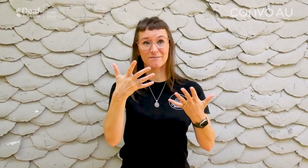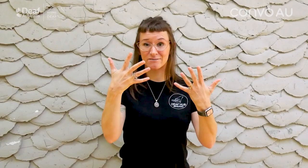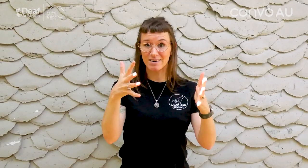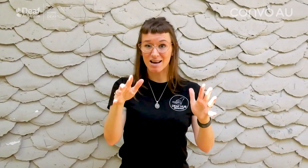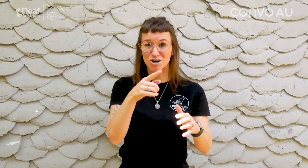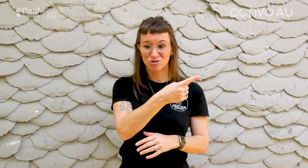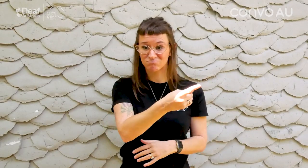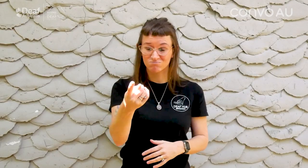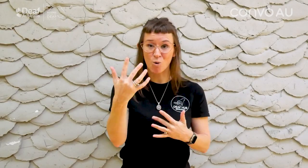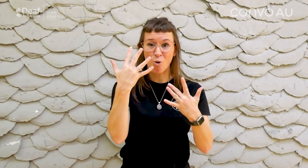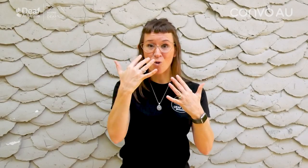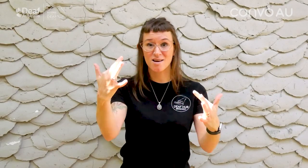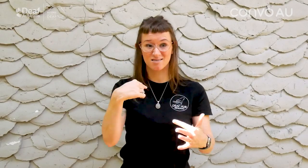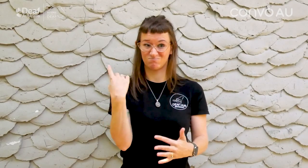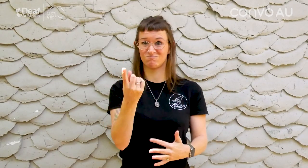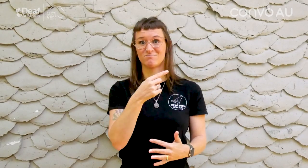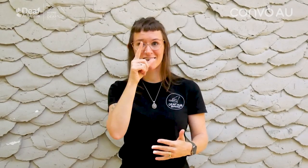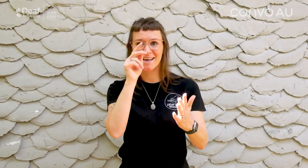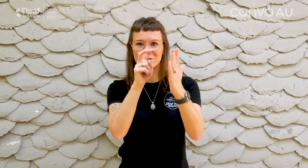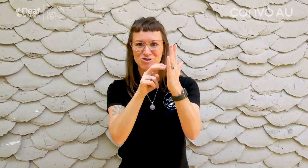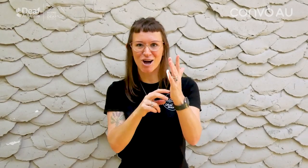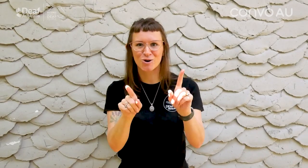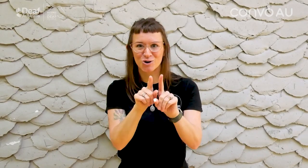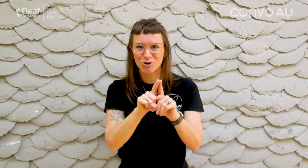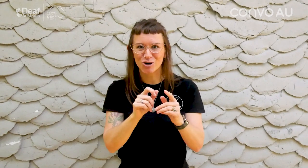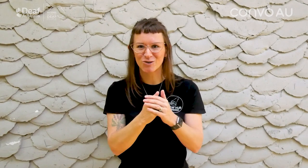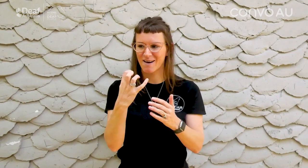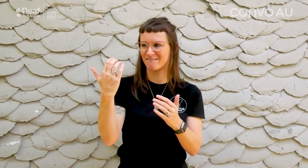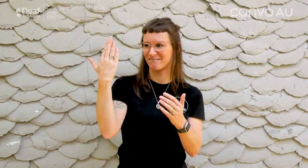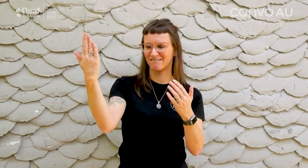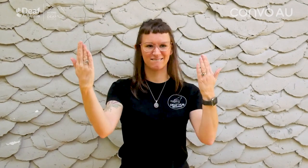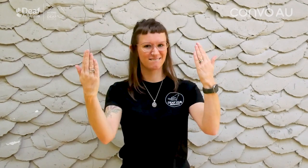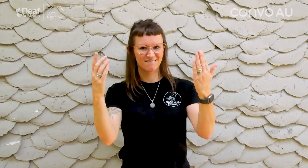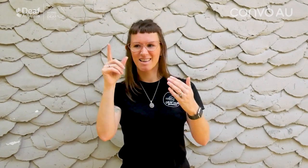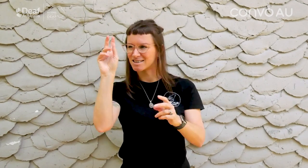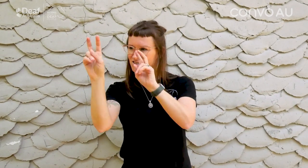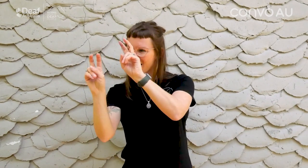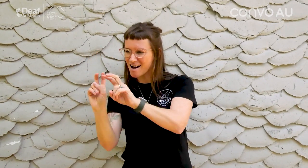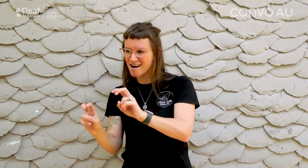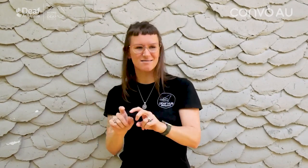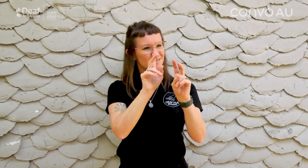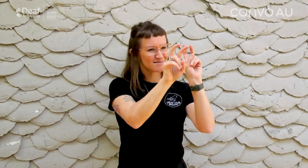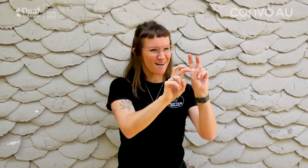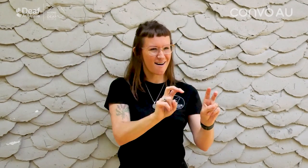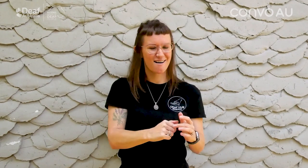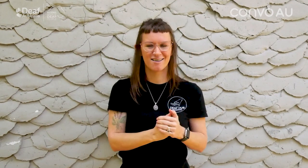Afterwards, those of us in the audience had the chance to sign too. There’s were documents posted around so we could all add our signatures.